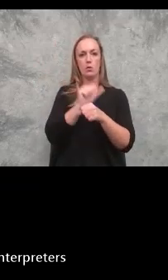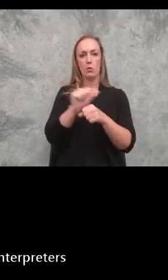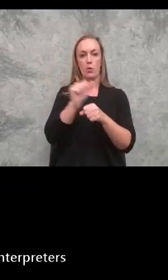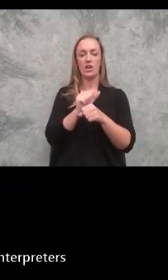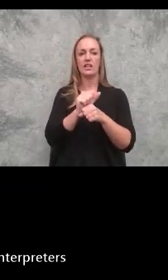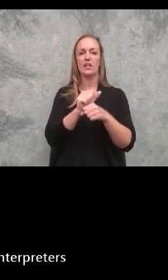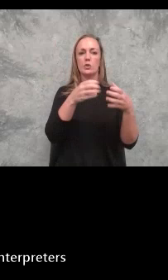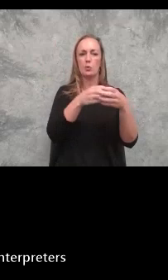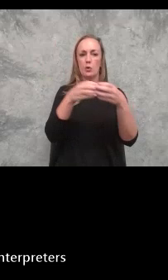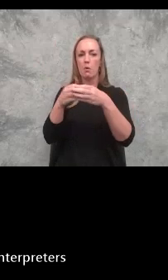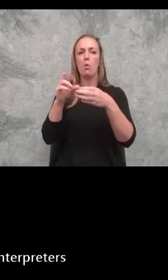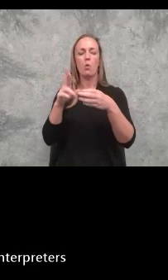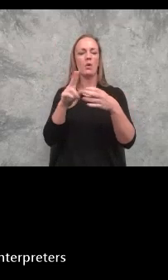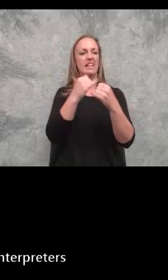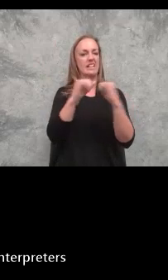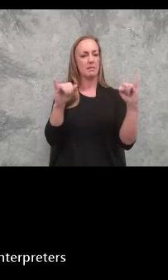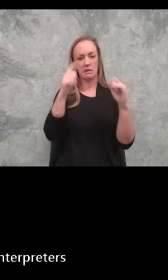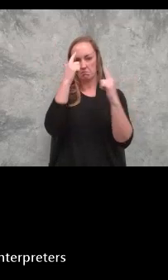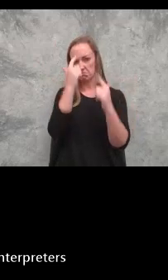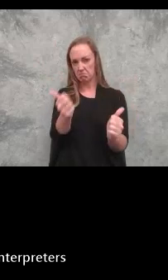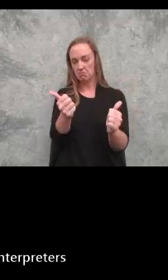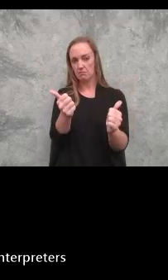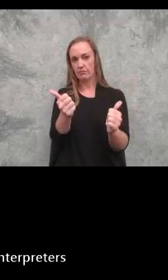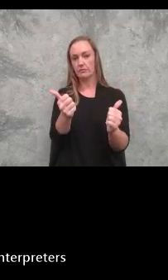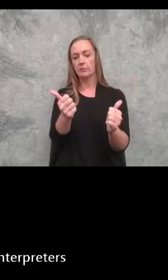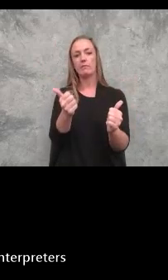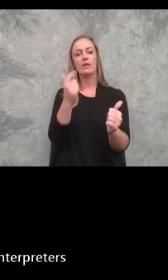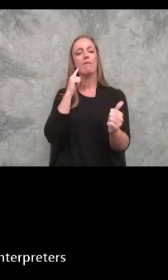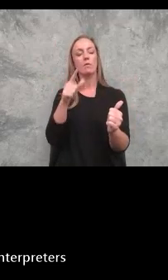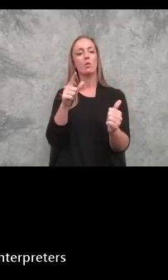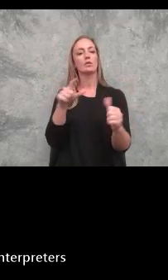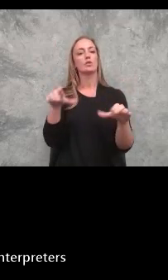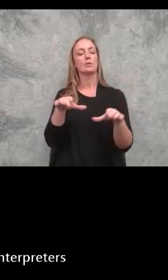in groups or independently, you can make a choice, to complete the assessment activity